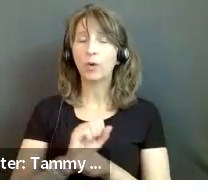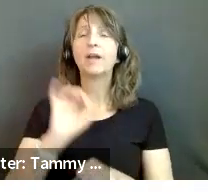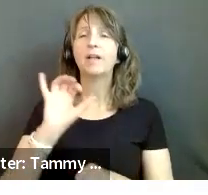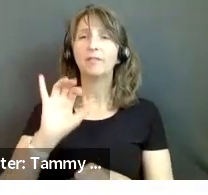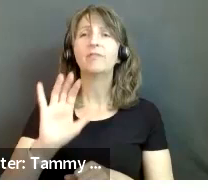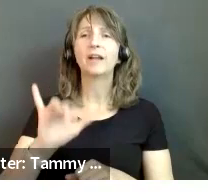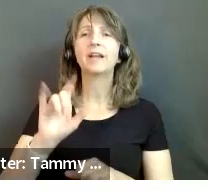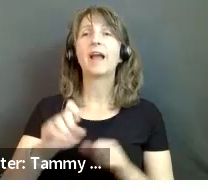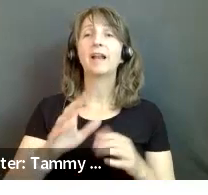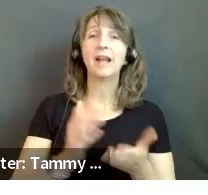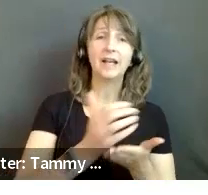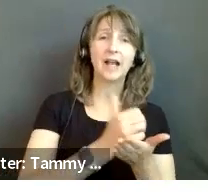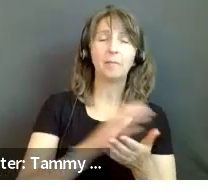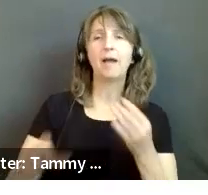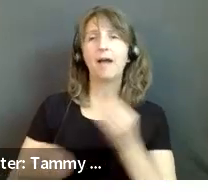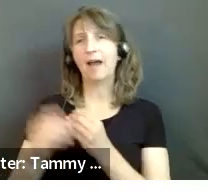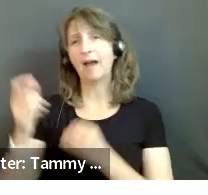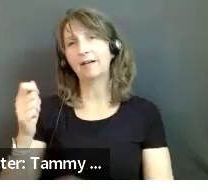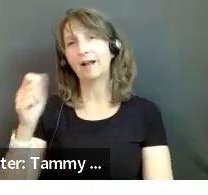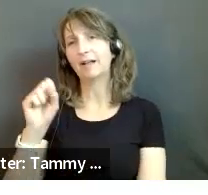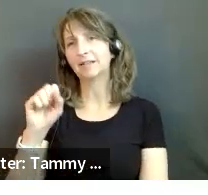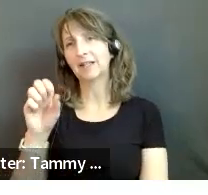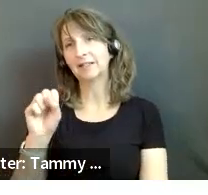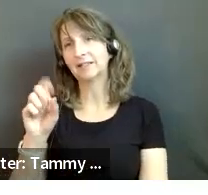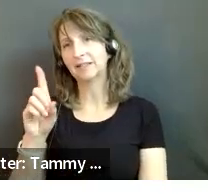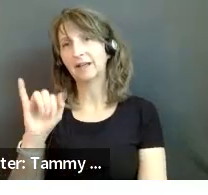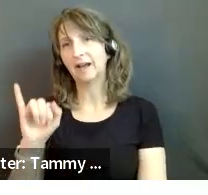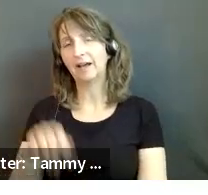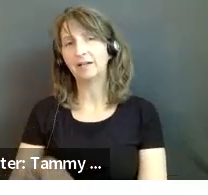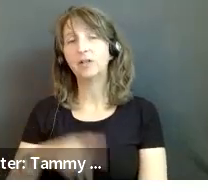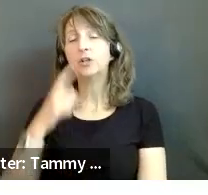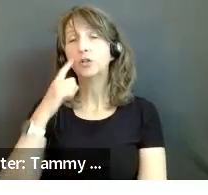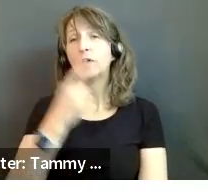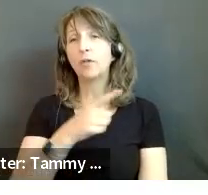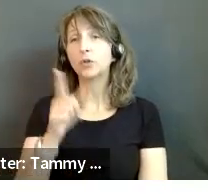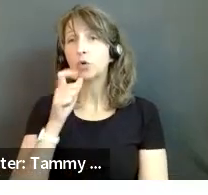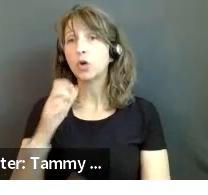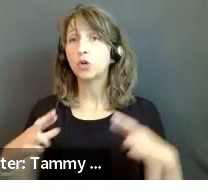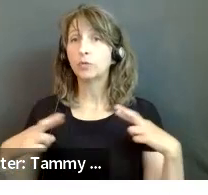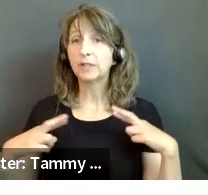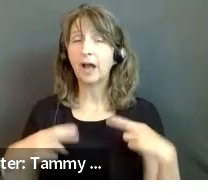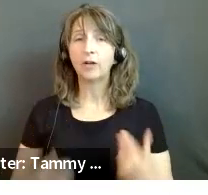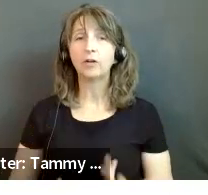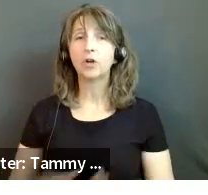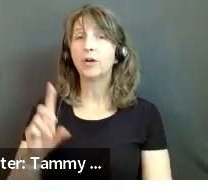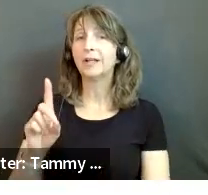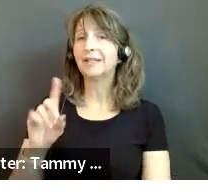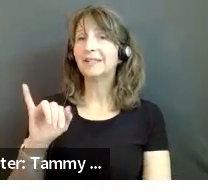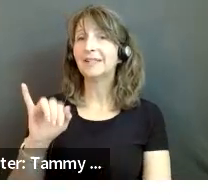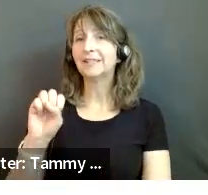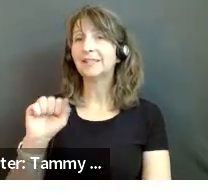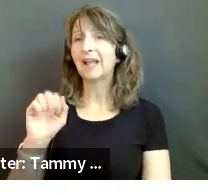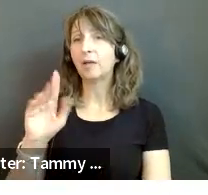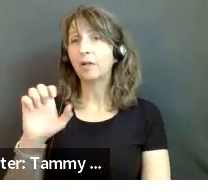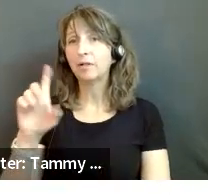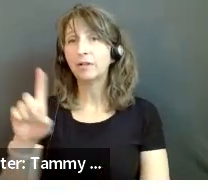So these are benefits that are paid to. Retired or disabled workers. They're dependent. Family members.